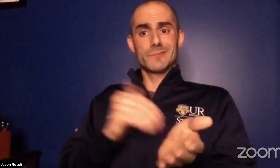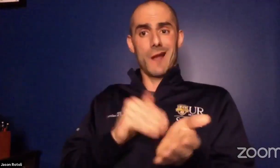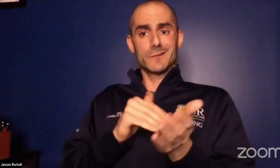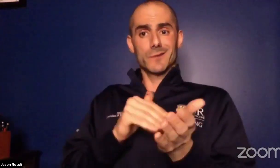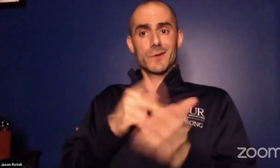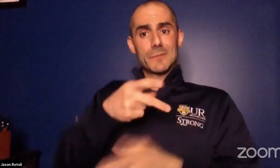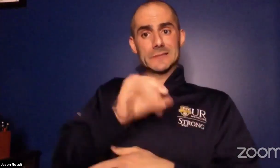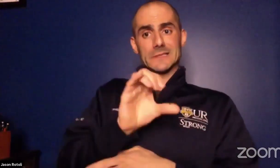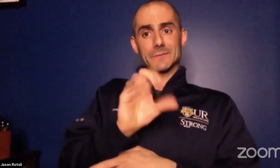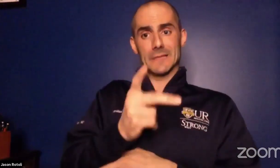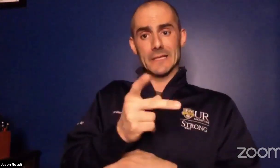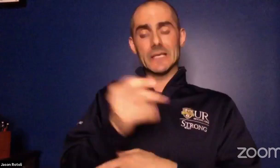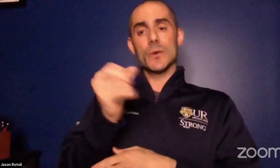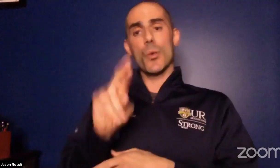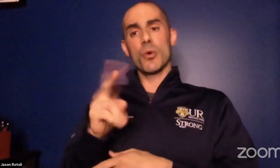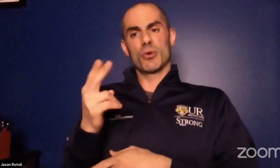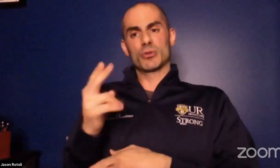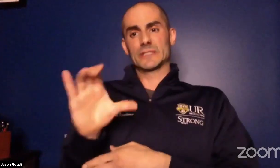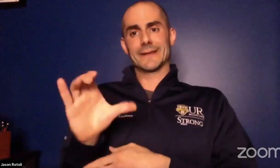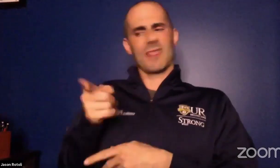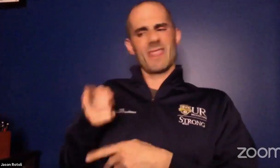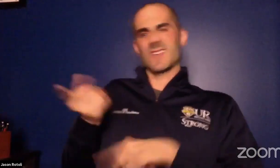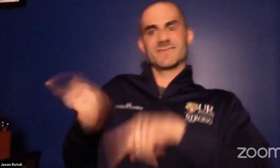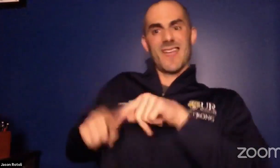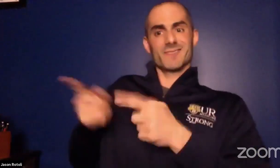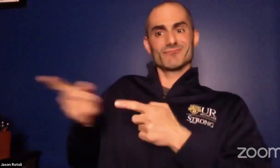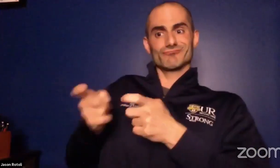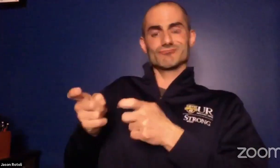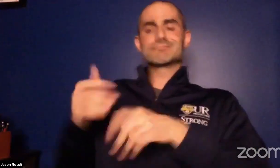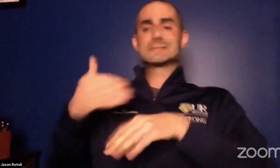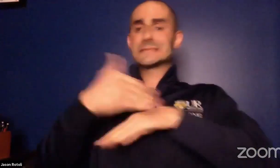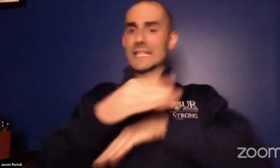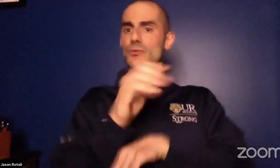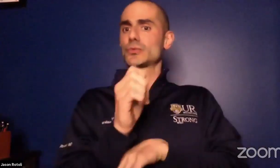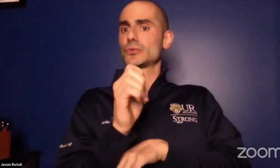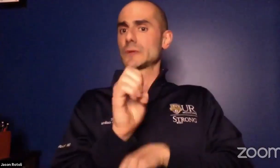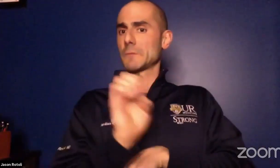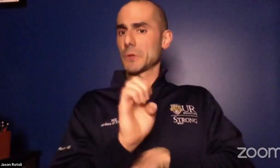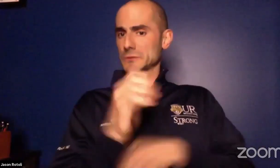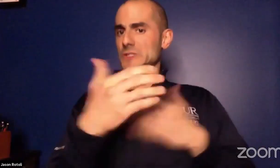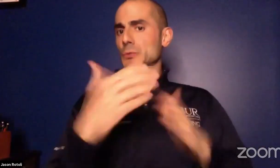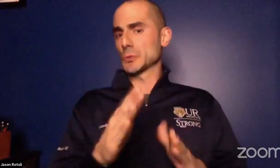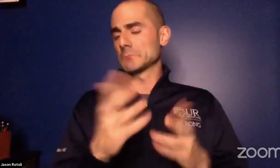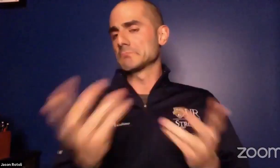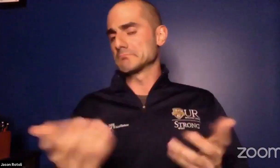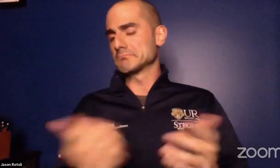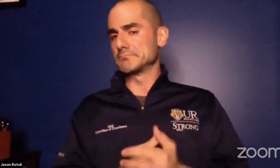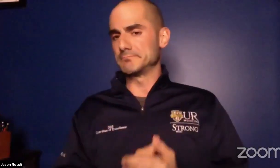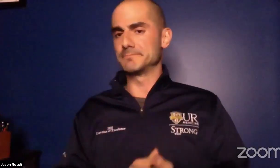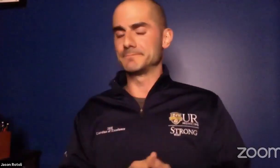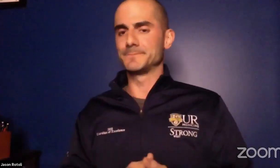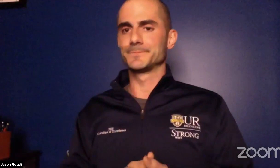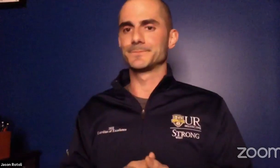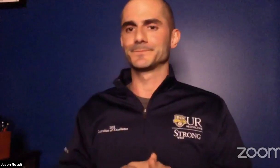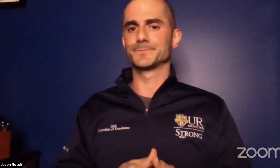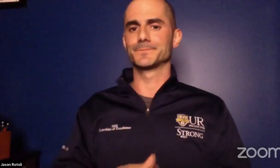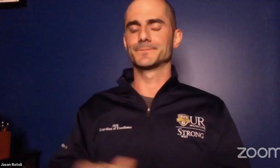And if you are not able to get treatment for it but you cannot wait for treatment let's say for tomorrow or the next day or next